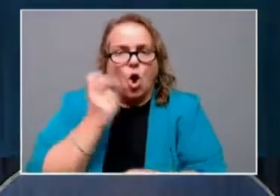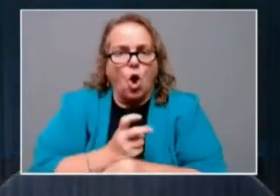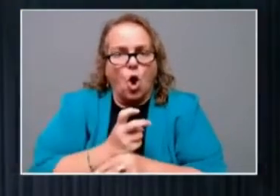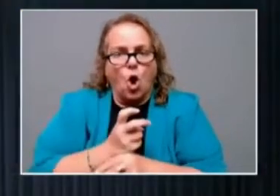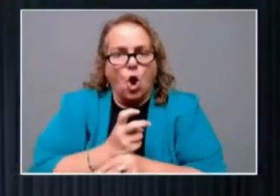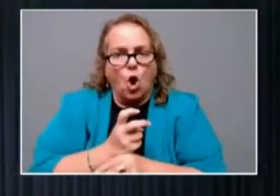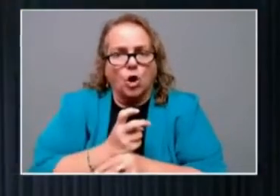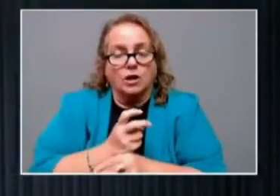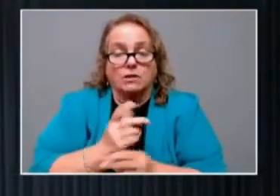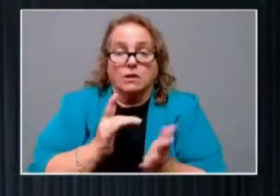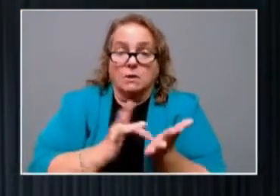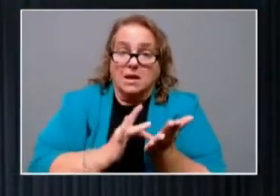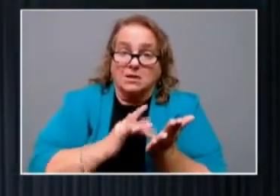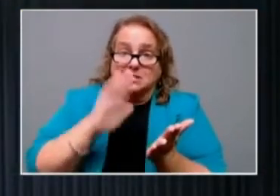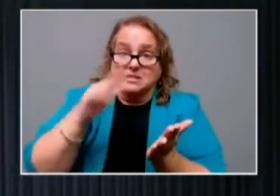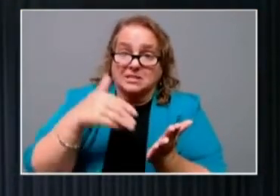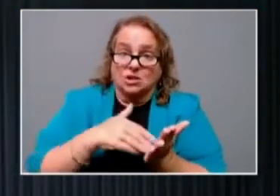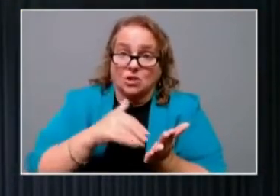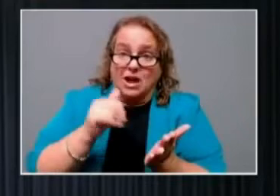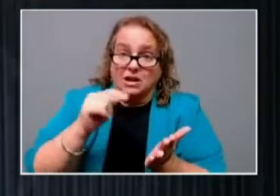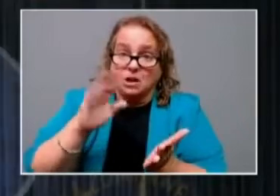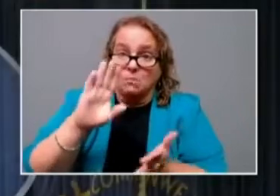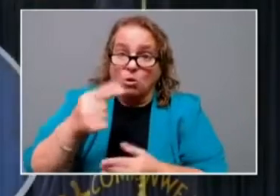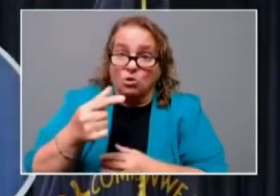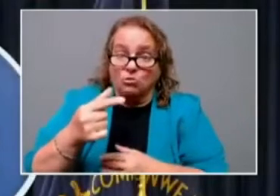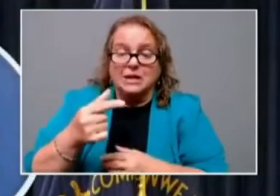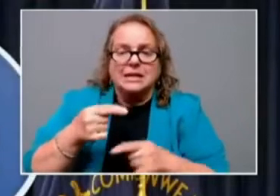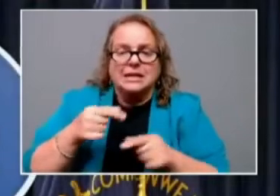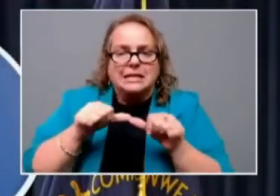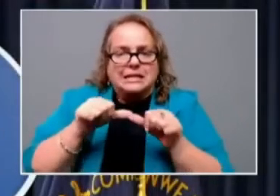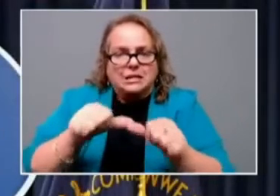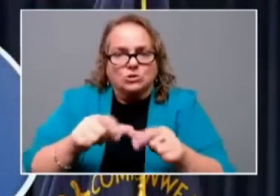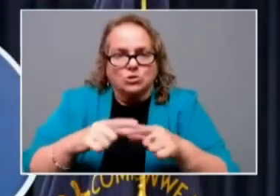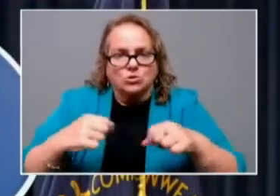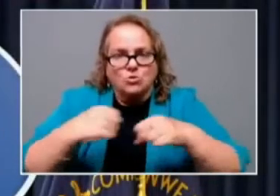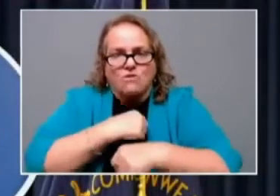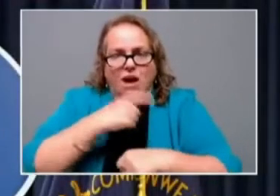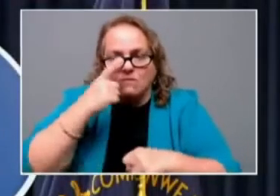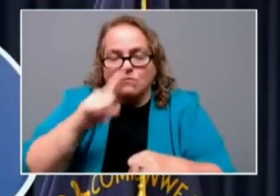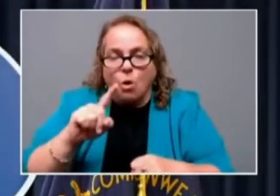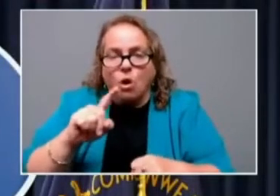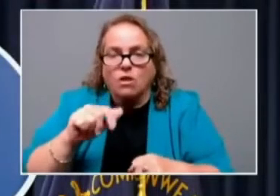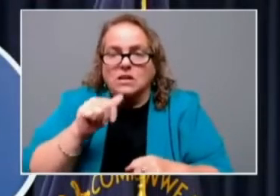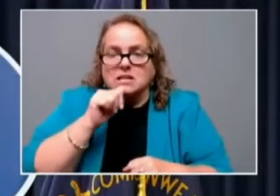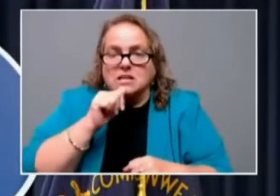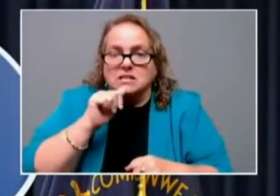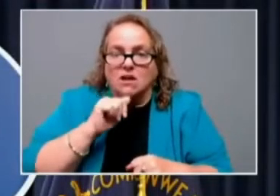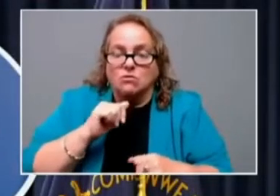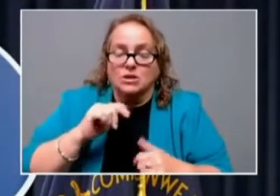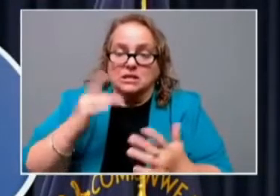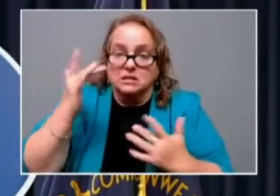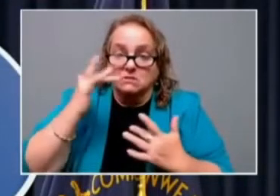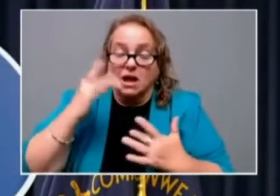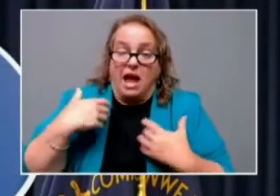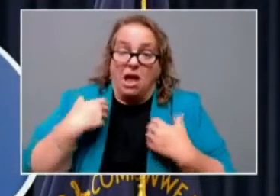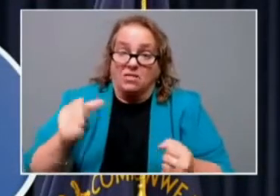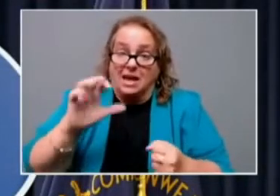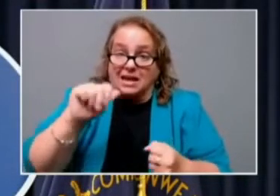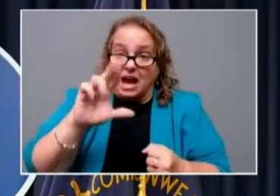continued to fight for those suffering during this pandemic. Our healthcare heroes are overwhelmed, exhausted and want to return to their normal lives